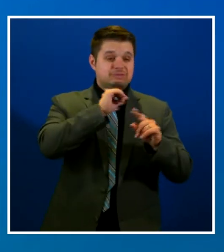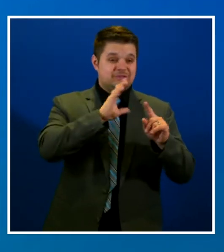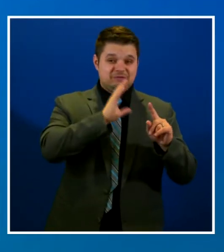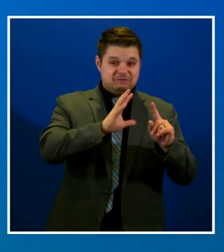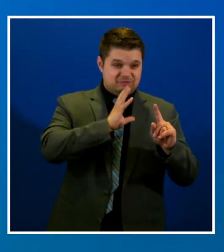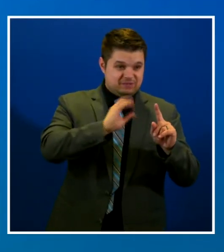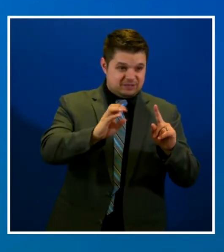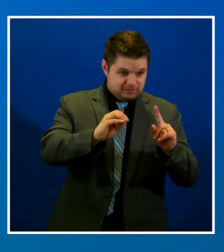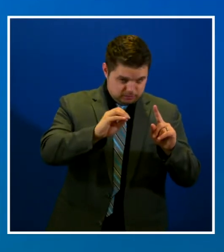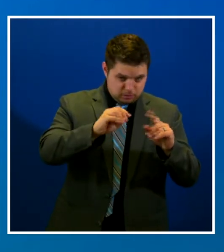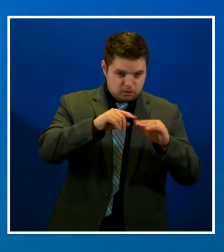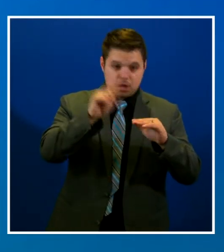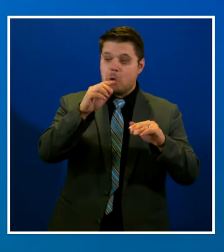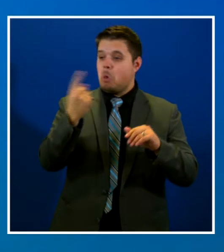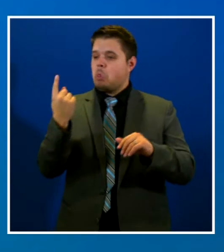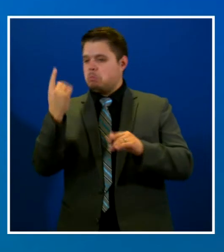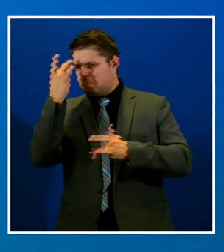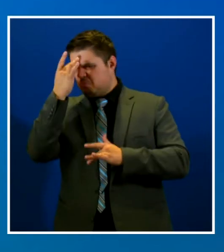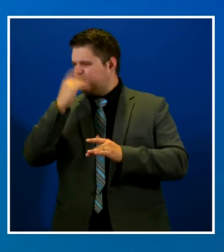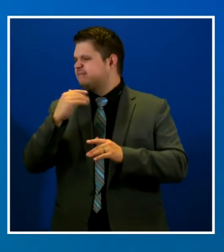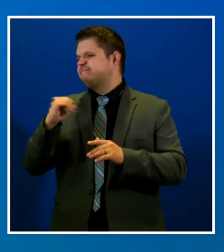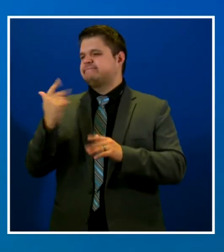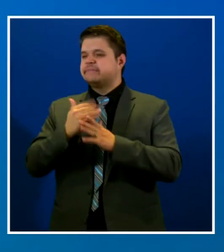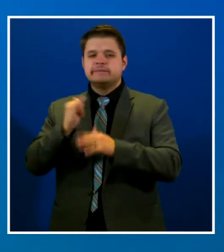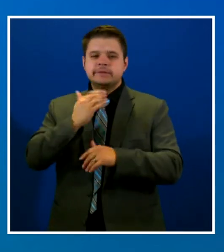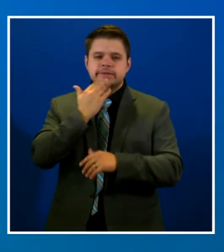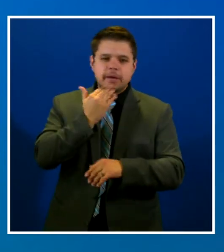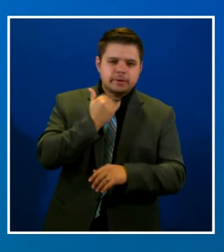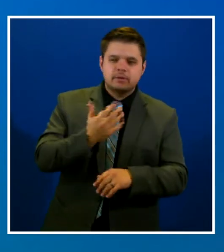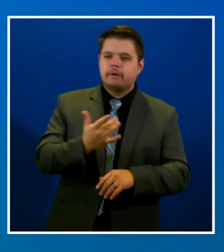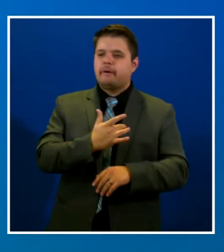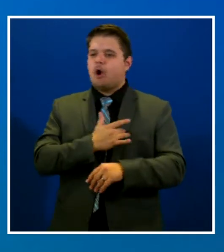a congregate setting, including individuals experiencing